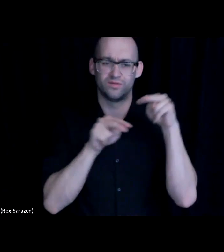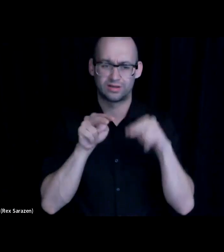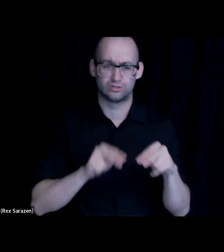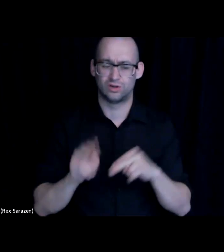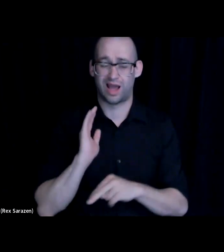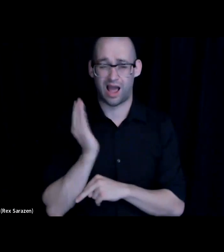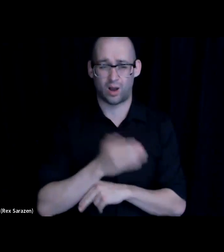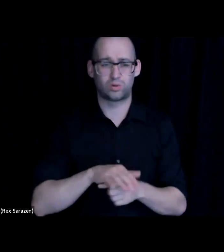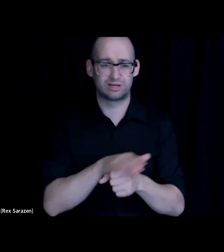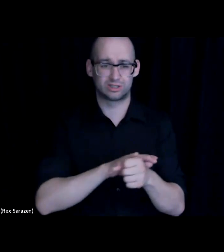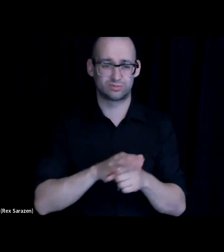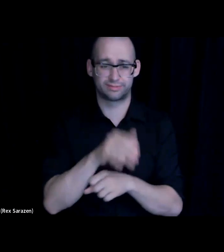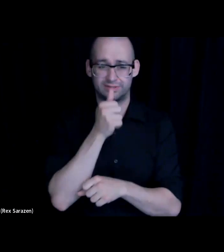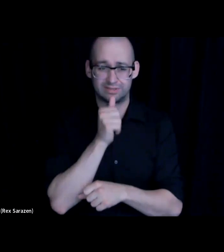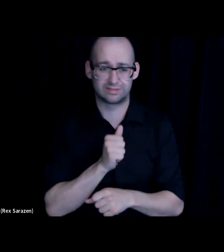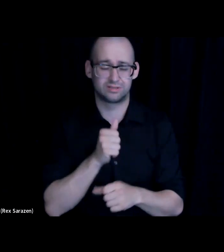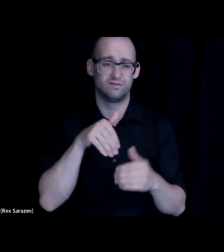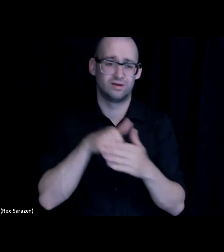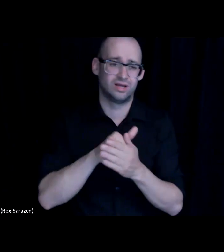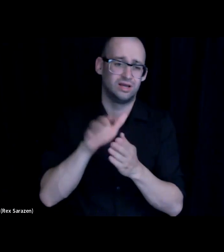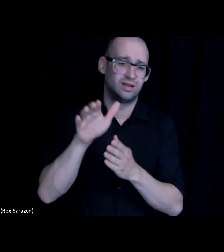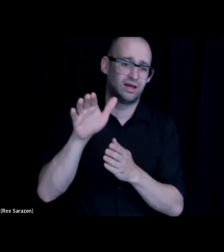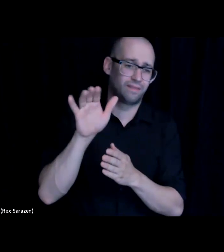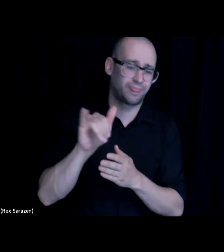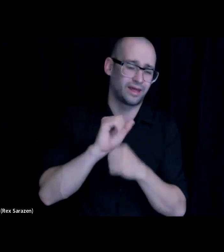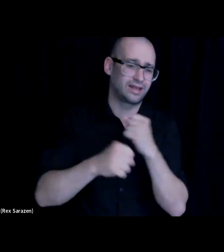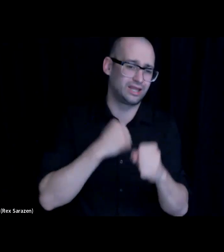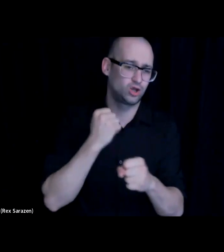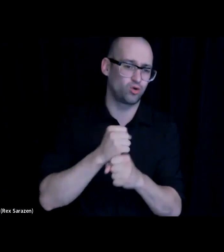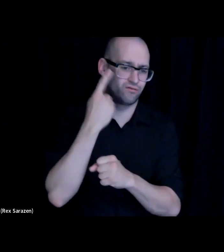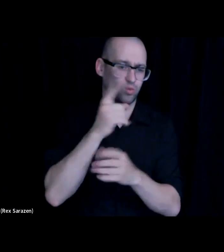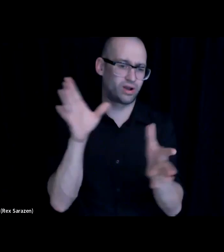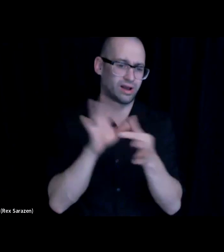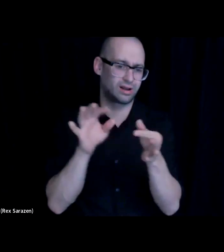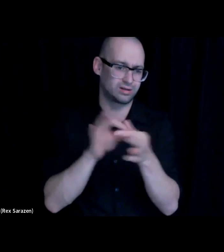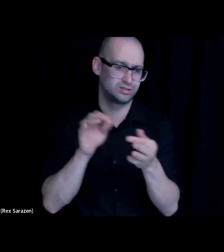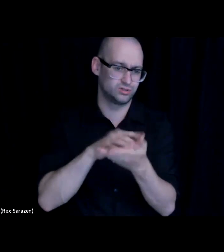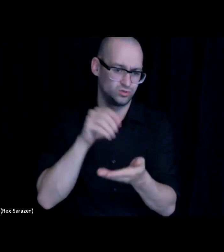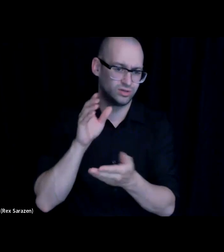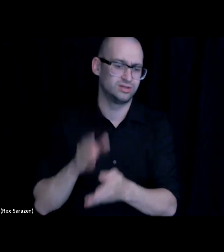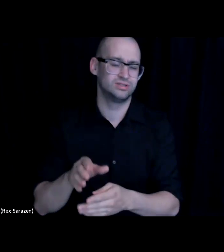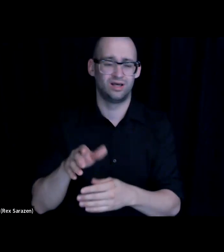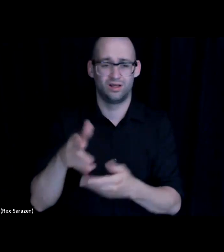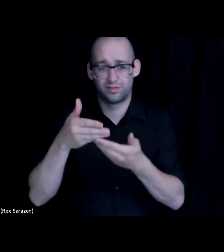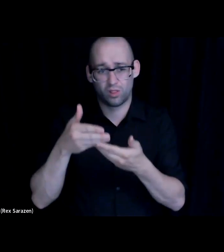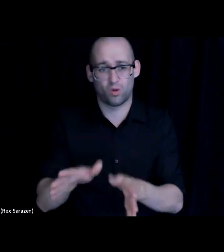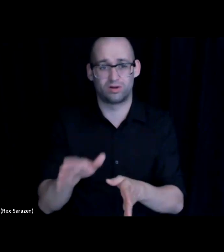during the pandemic to get their students connected. There was a loss of connection